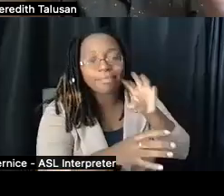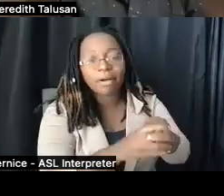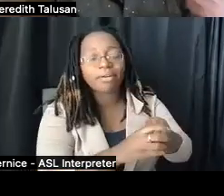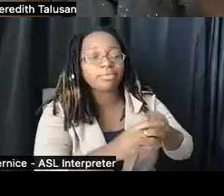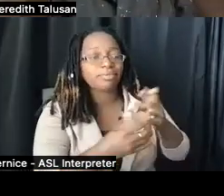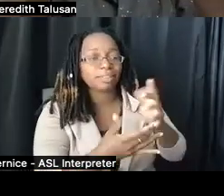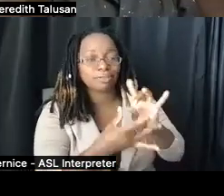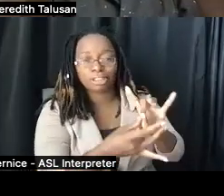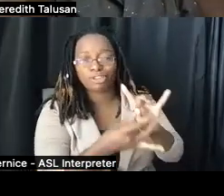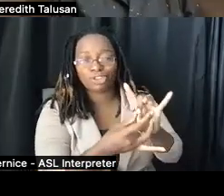into the human relationships